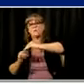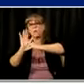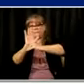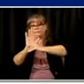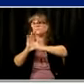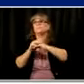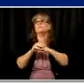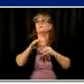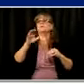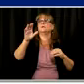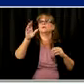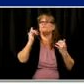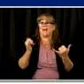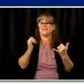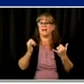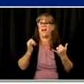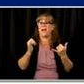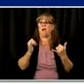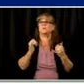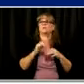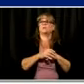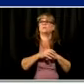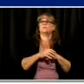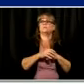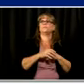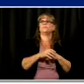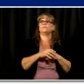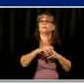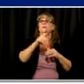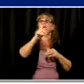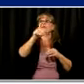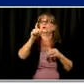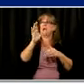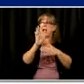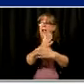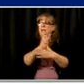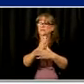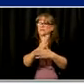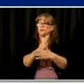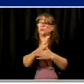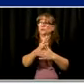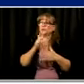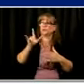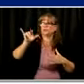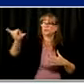uh the average hospitalization uh right now is is in the four to five day range now that that